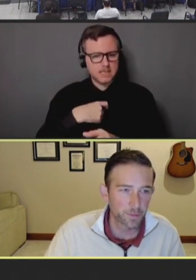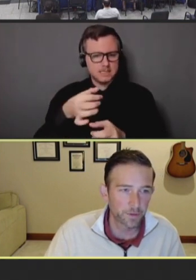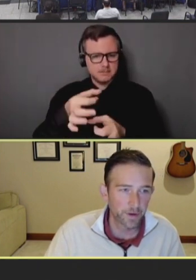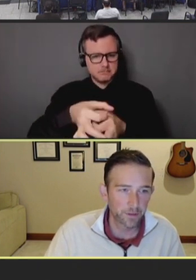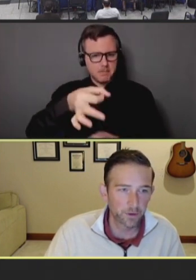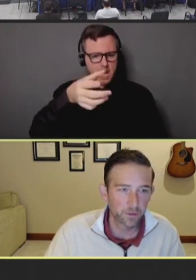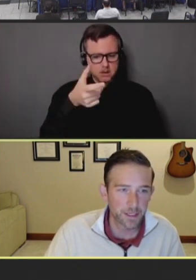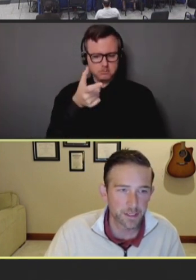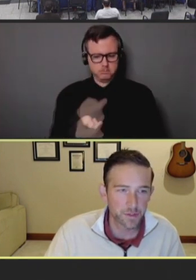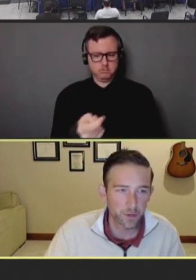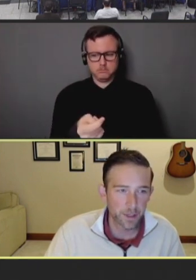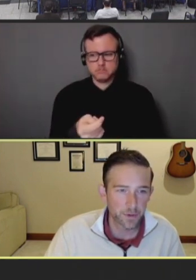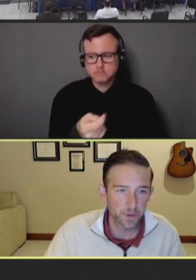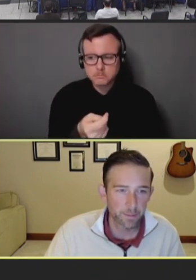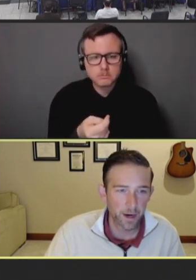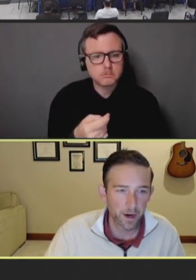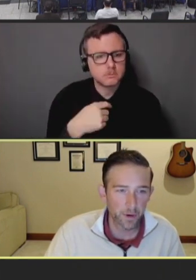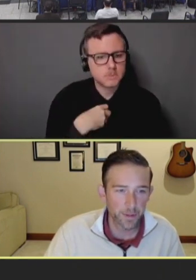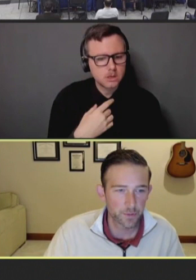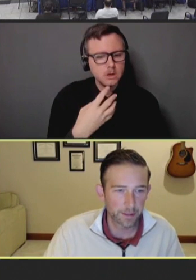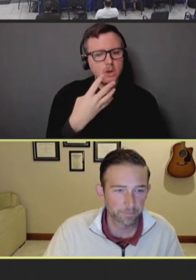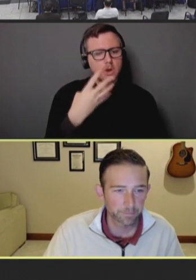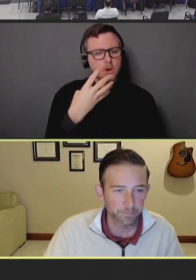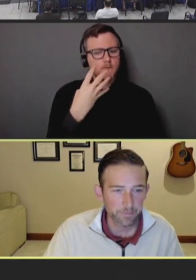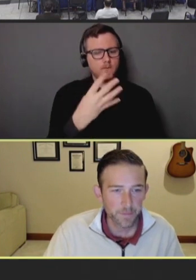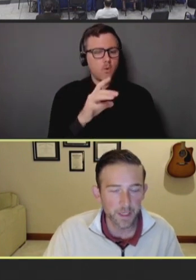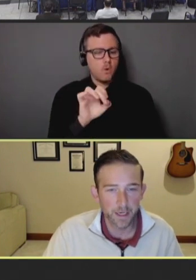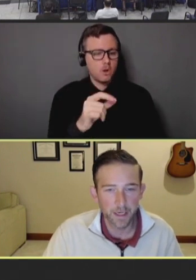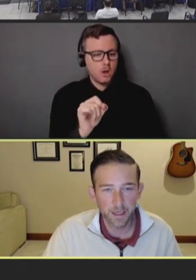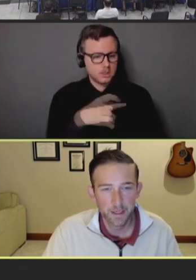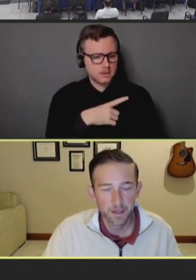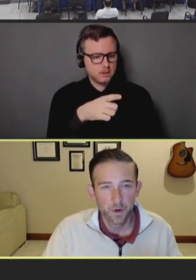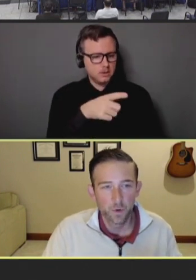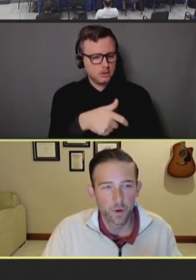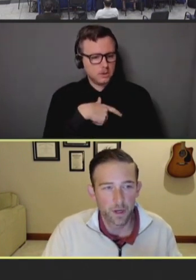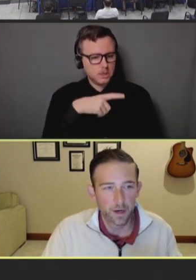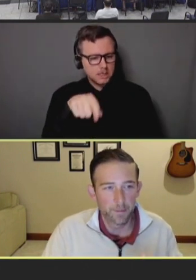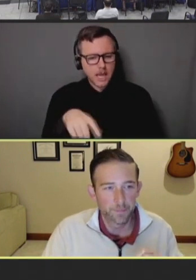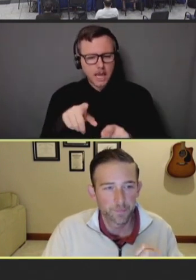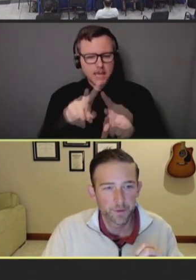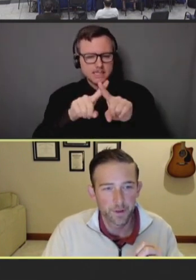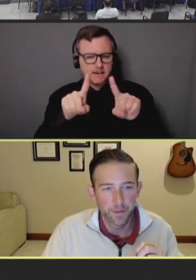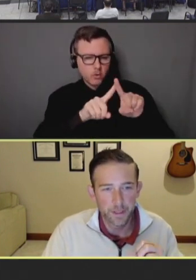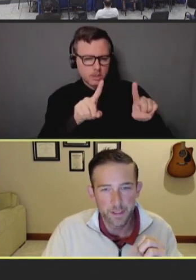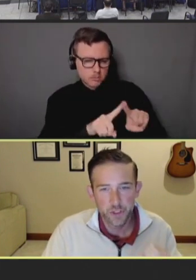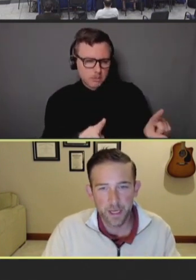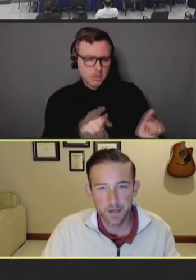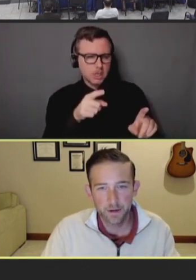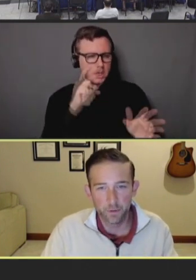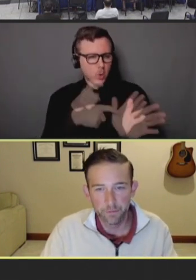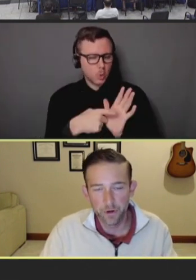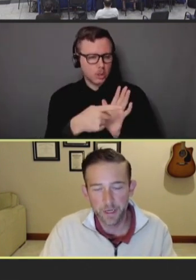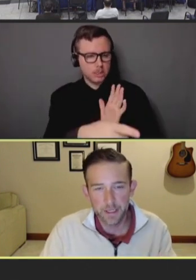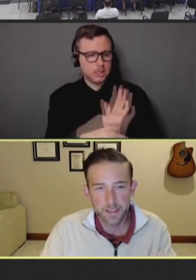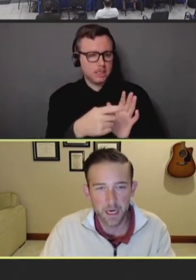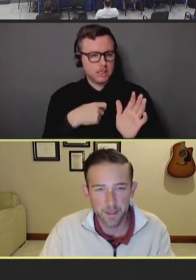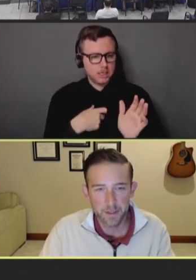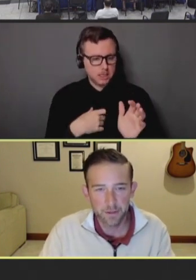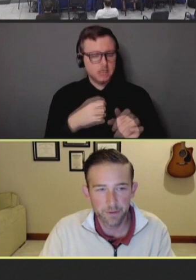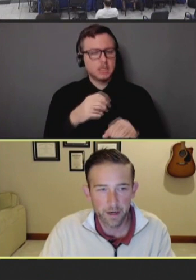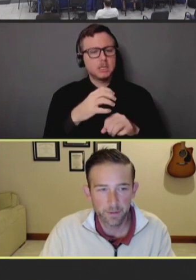provided the greatest discriminatory power between the shed, the reverted Sabin 2 virus,